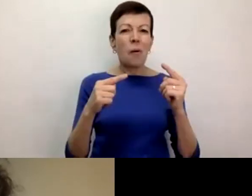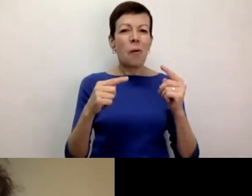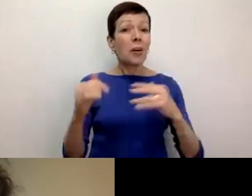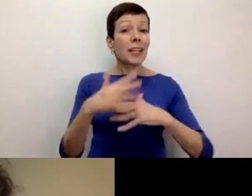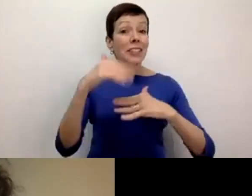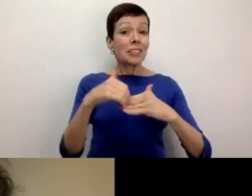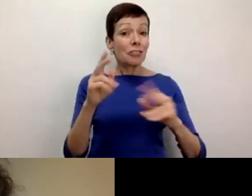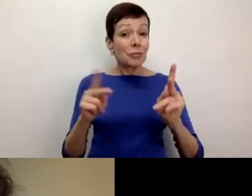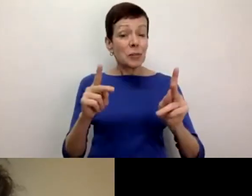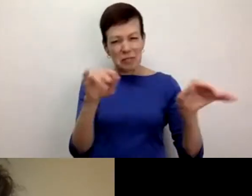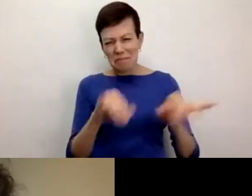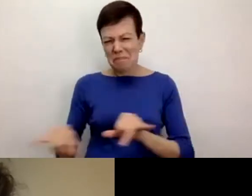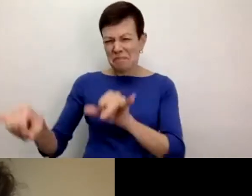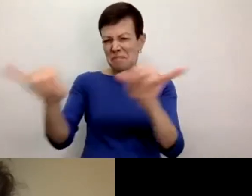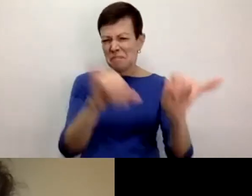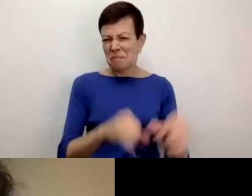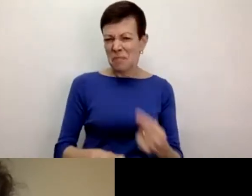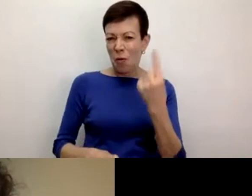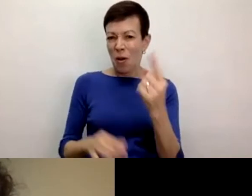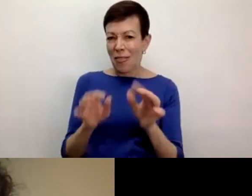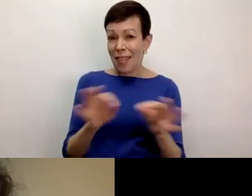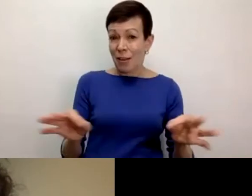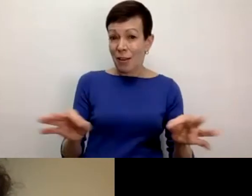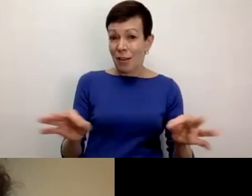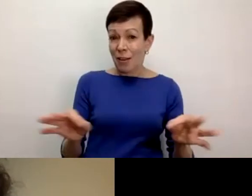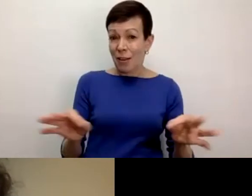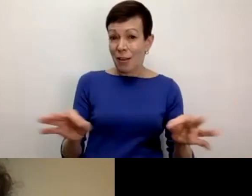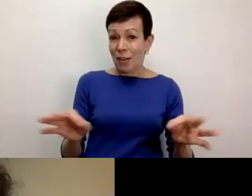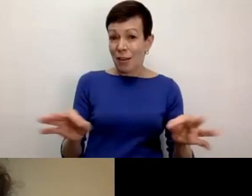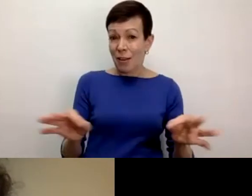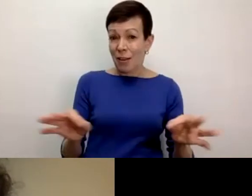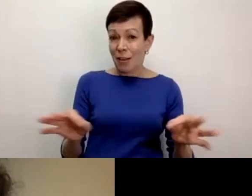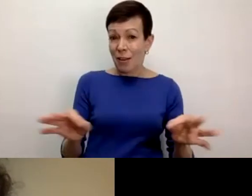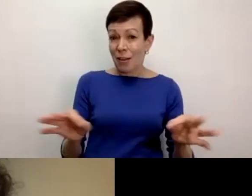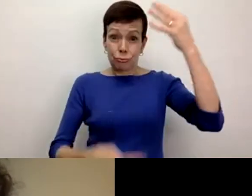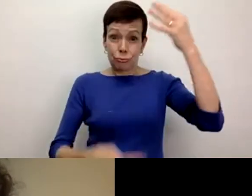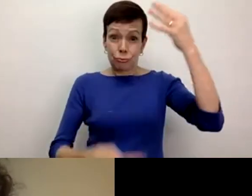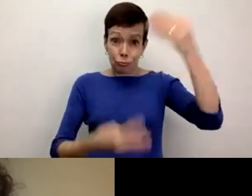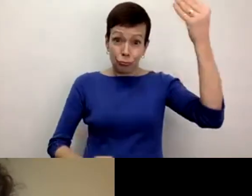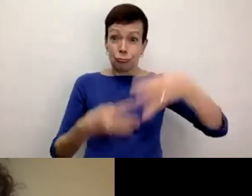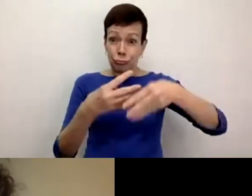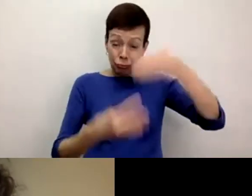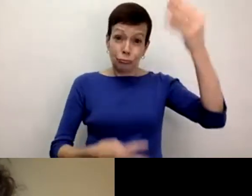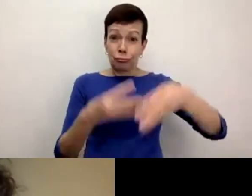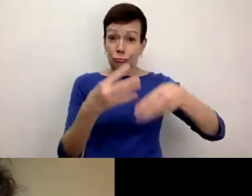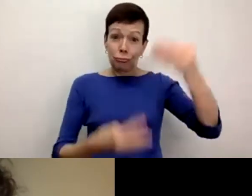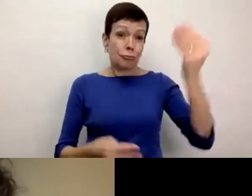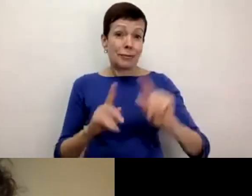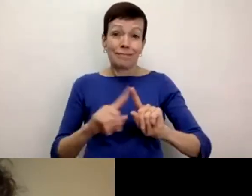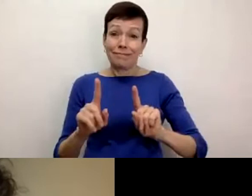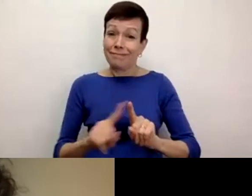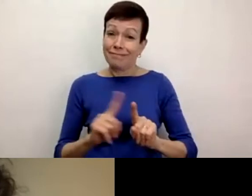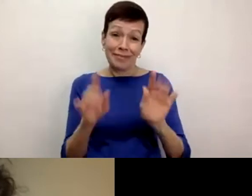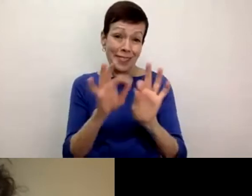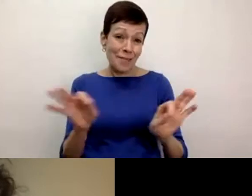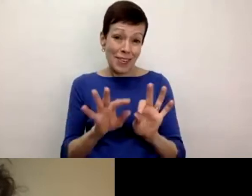But there are many many different languages–hundreds of different languages and so here in Treaty